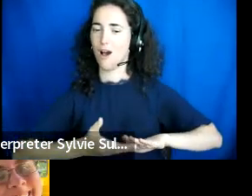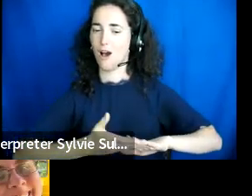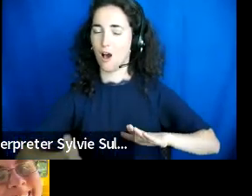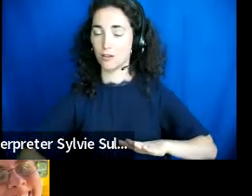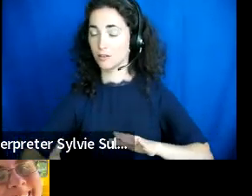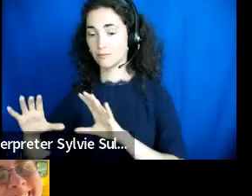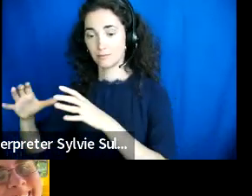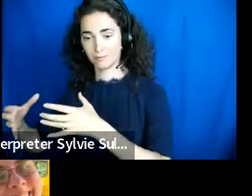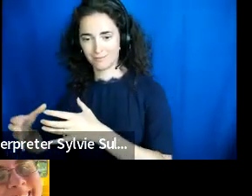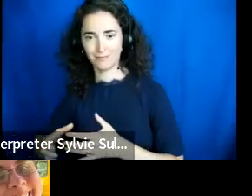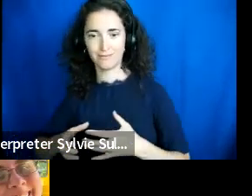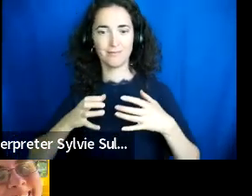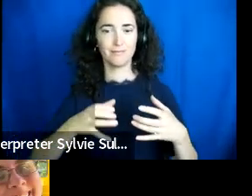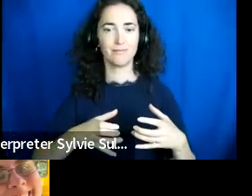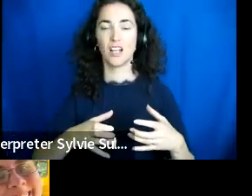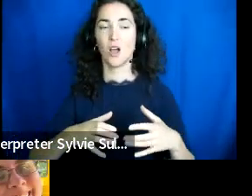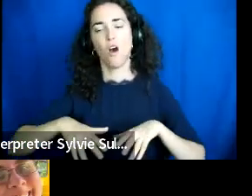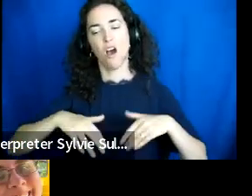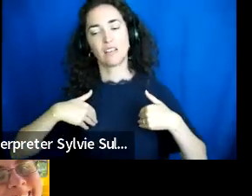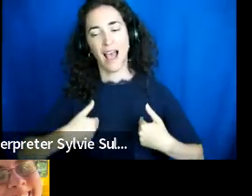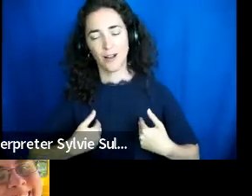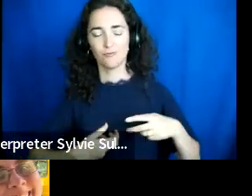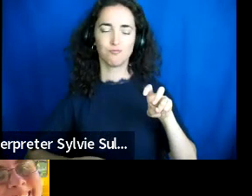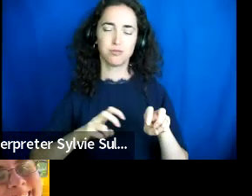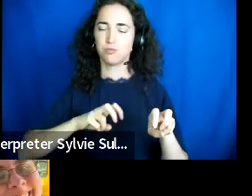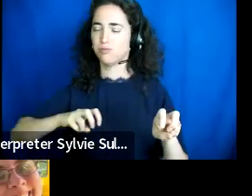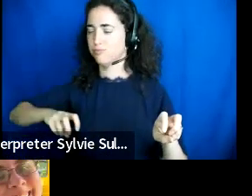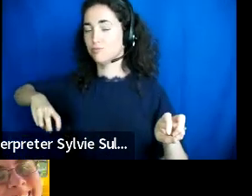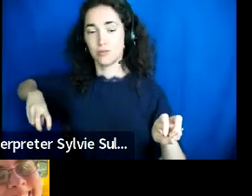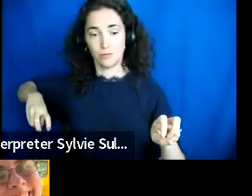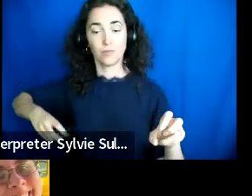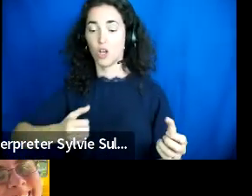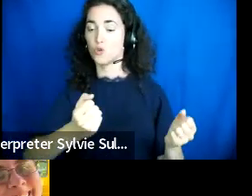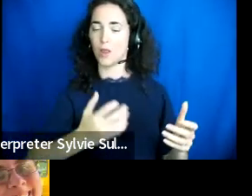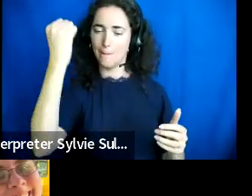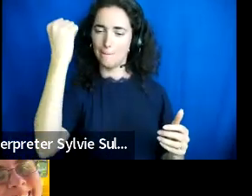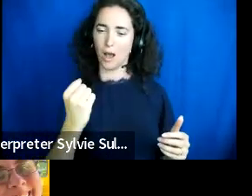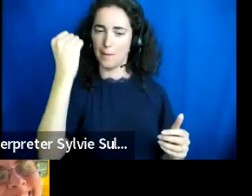campers needed a nice break from the walk. The trains conductor even blew the whistle for tray.